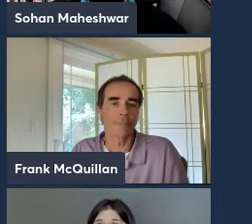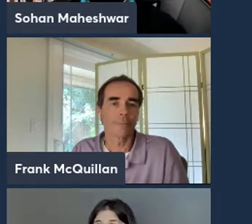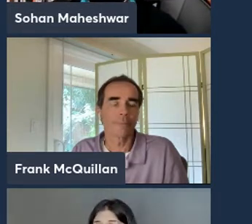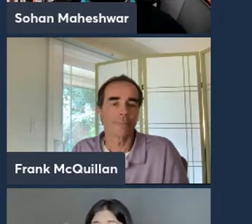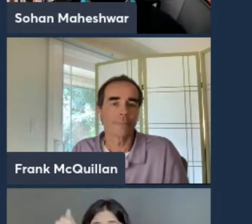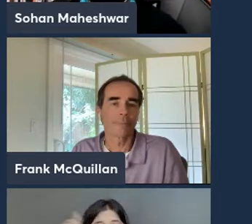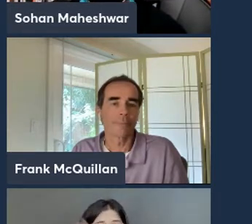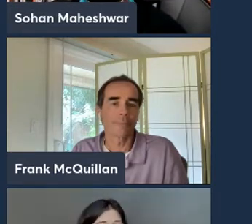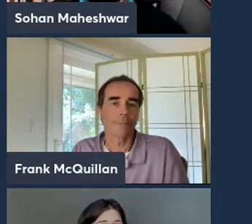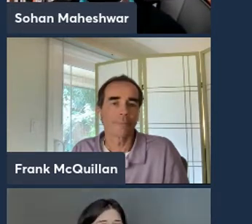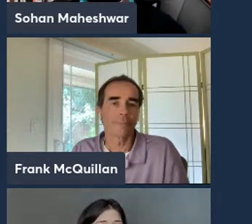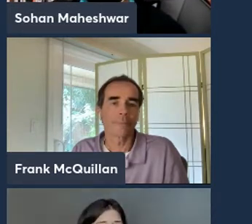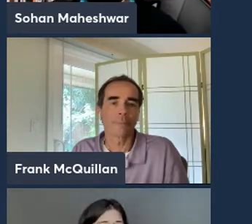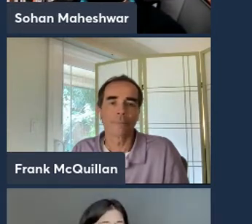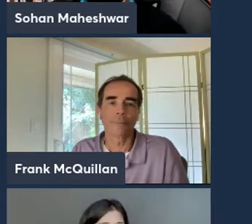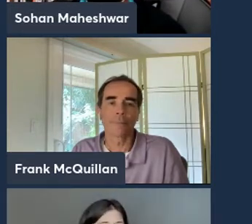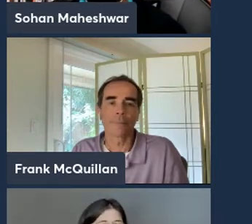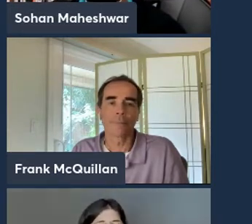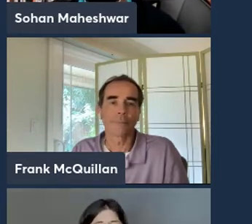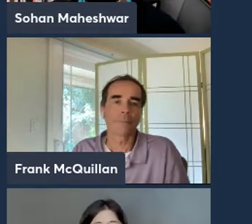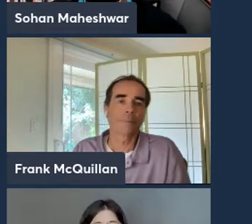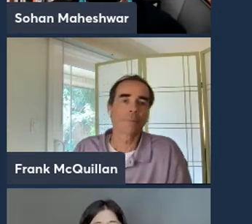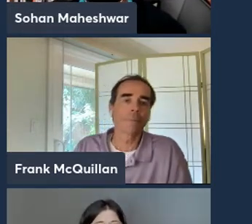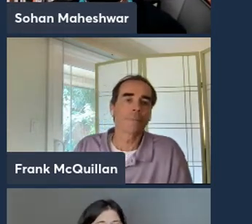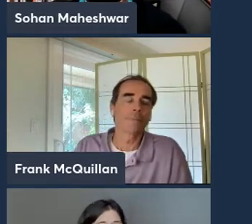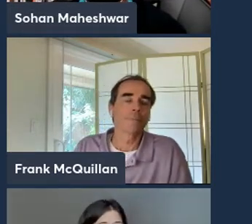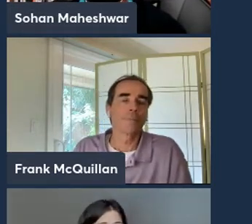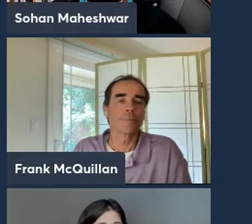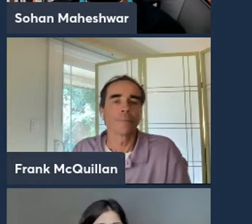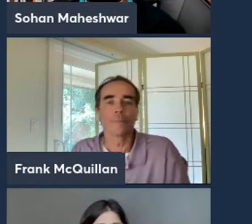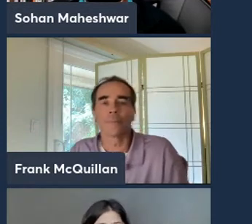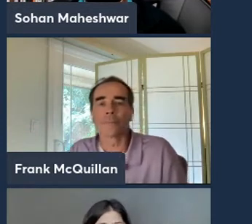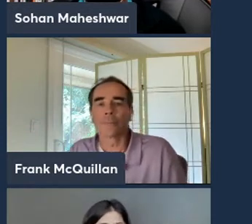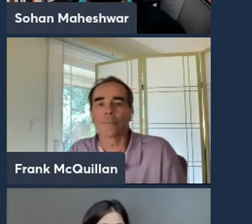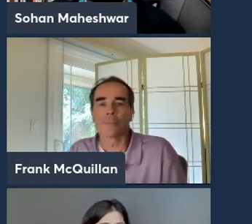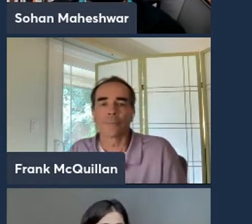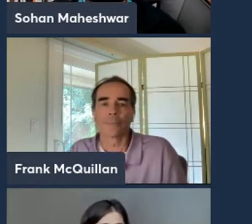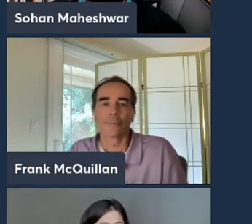and get it to render on our website pretty quickly. So I'm gonna add a default variation